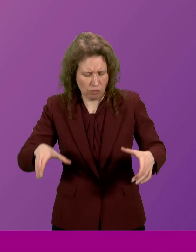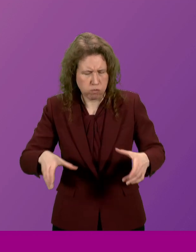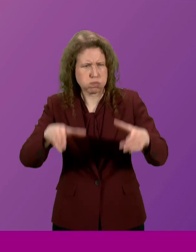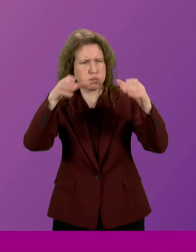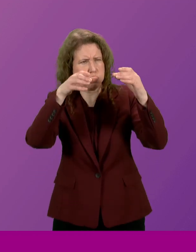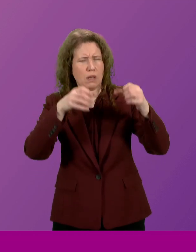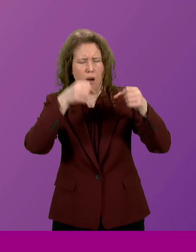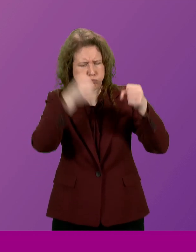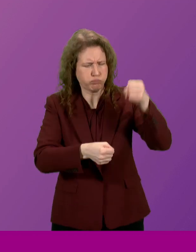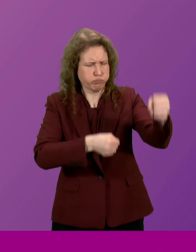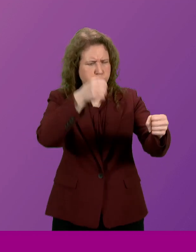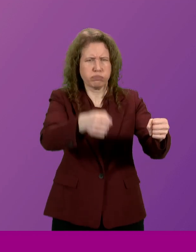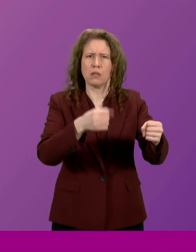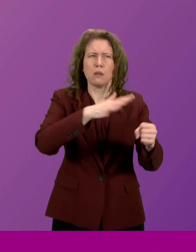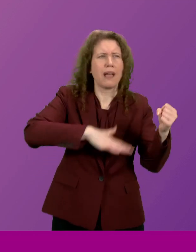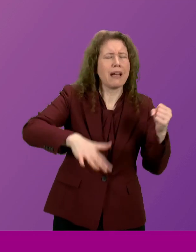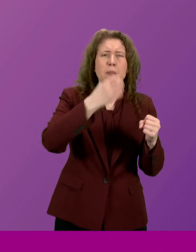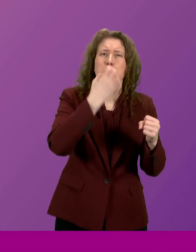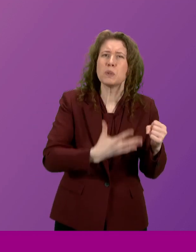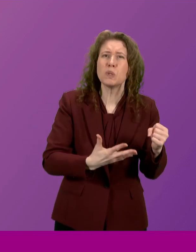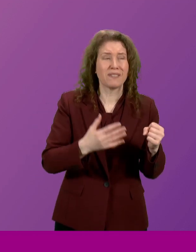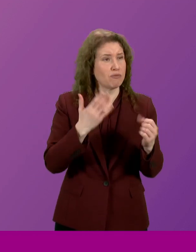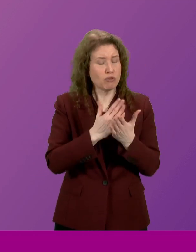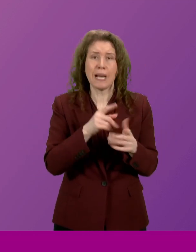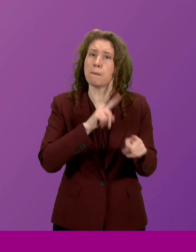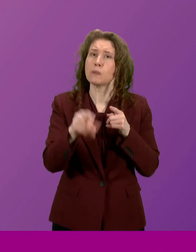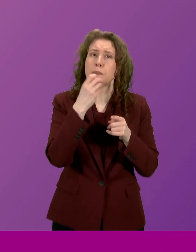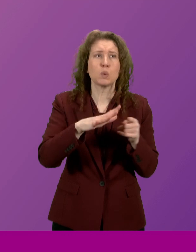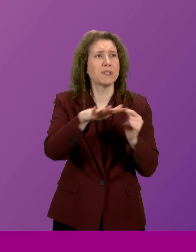the most beautiful landscapes in Scotland and, indeed, the world. Yet again, it is an example